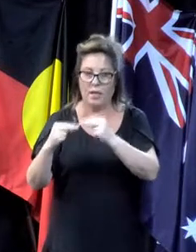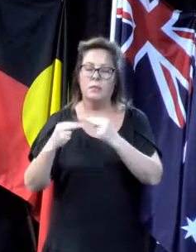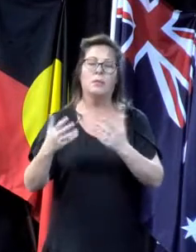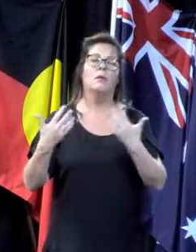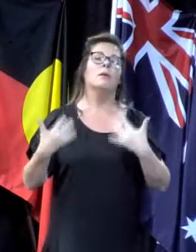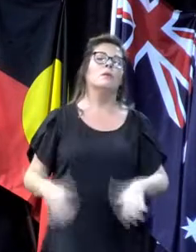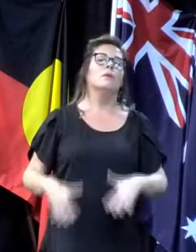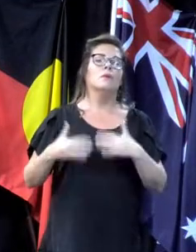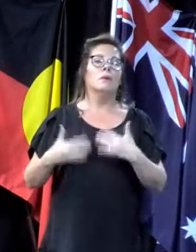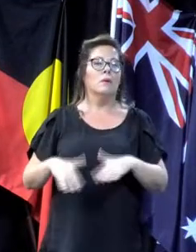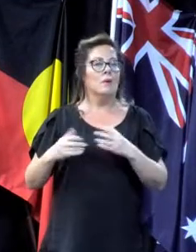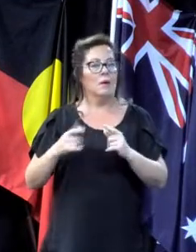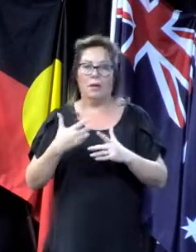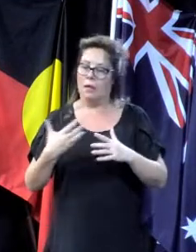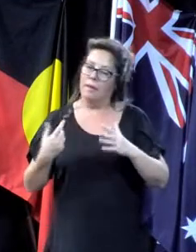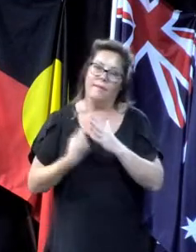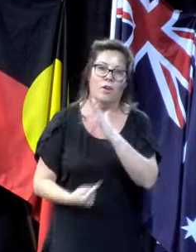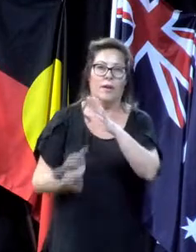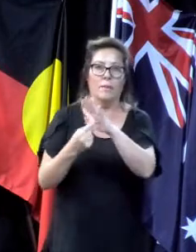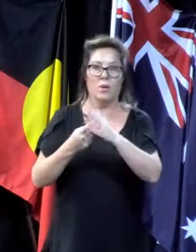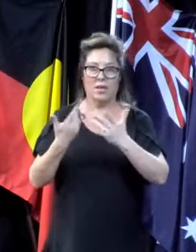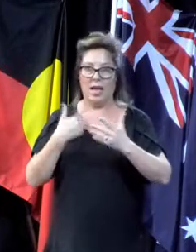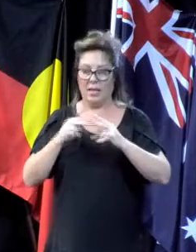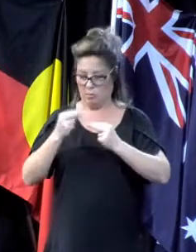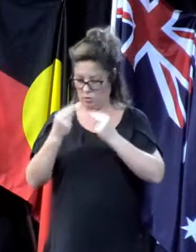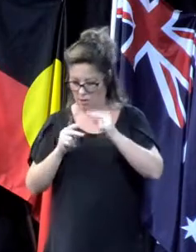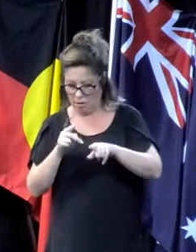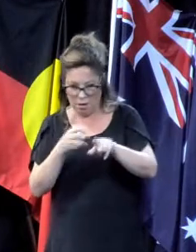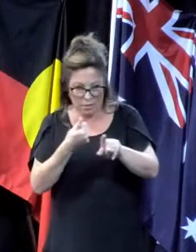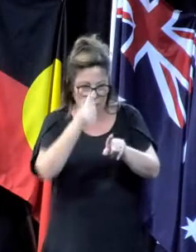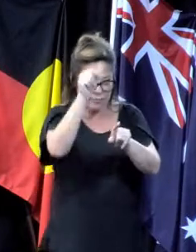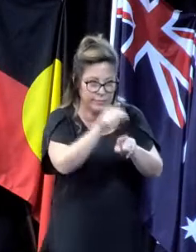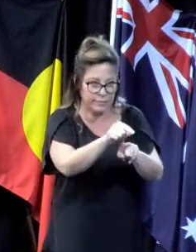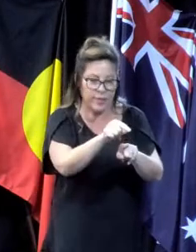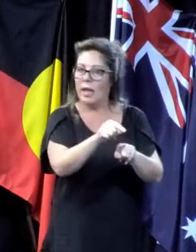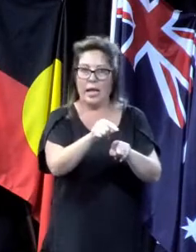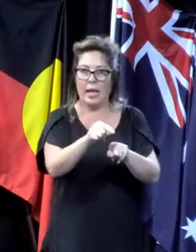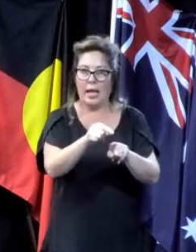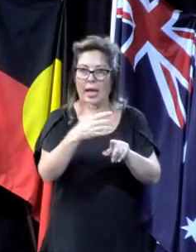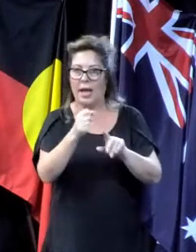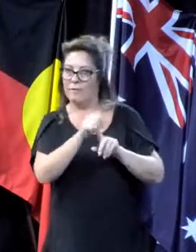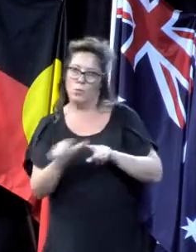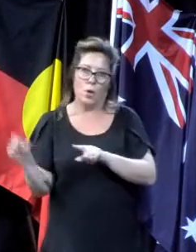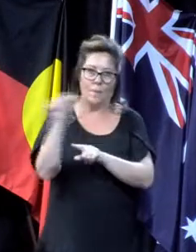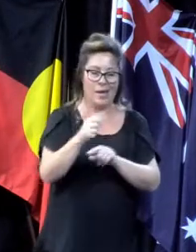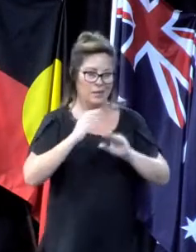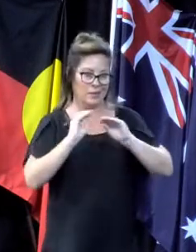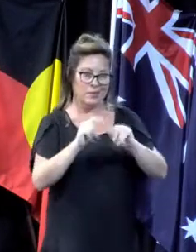and teach and ensure that every student succeeds. The whole school approach to student learning